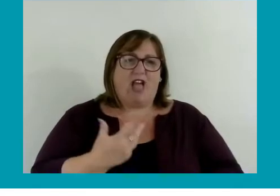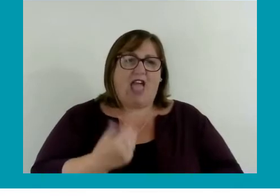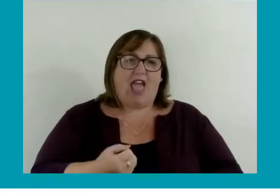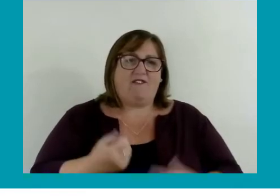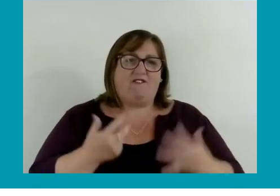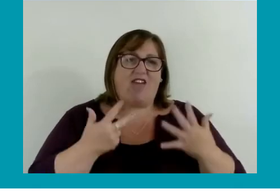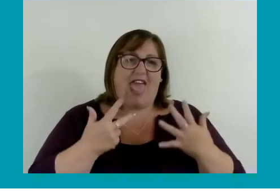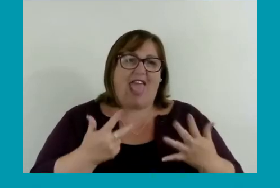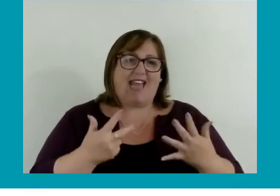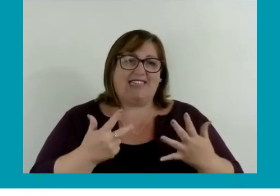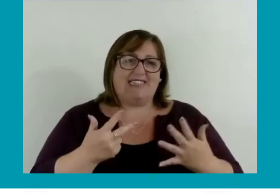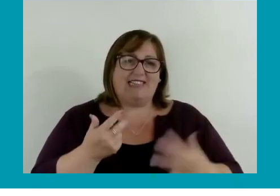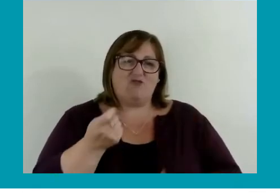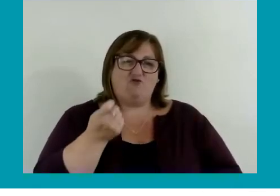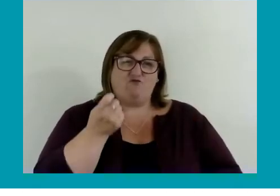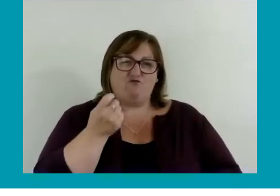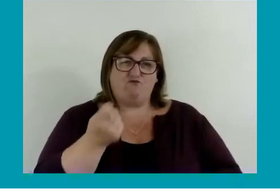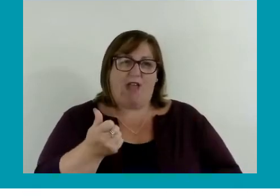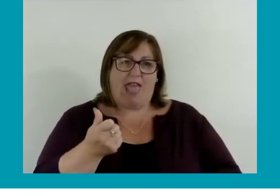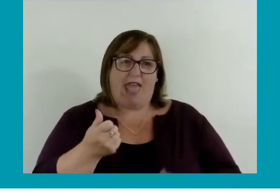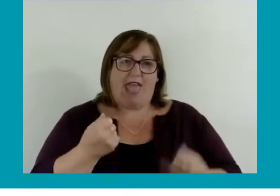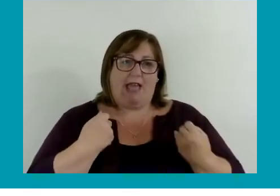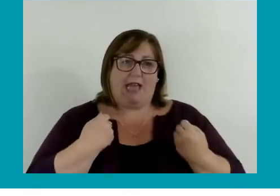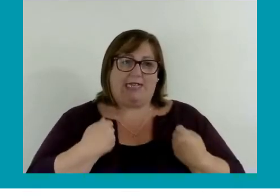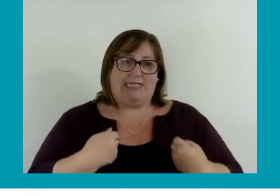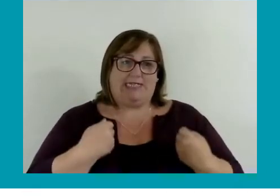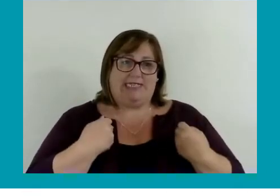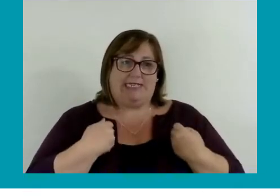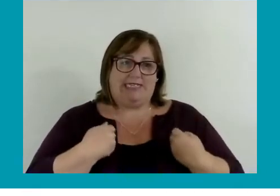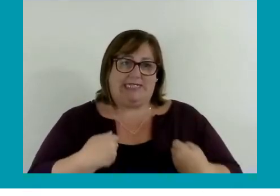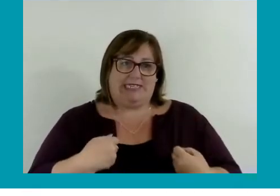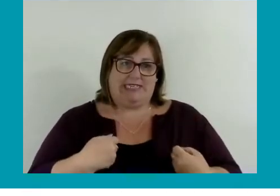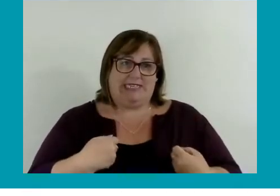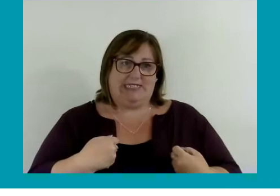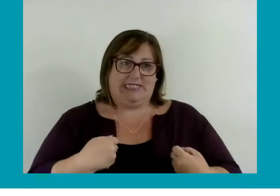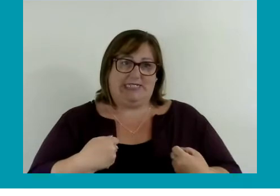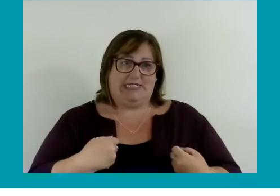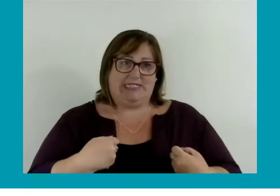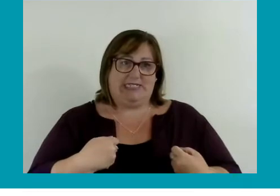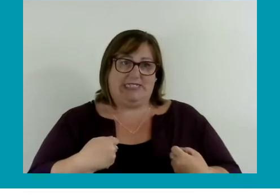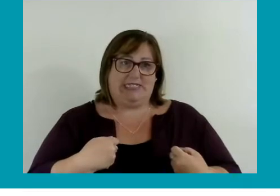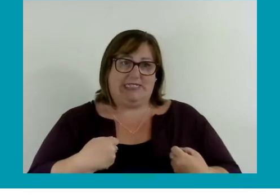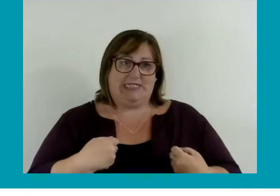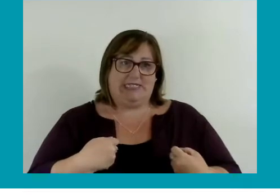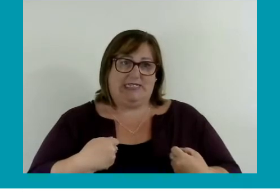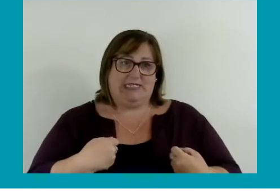um and i was to the best of my understanding under complete control most people would never